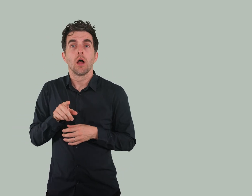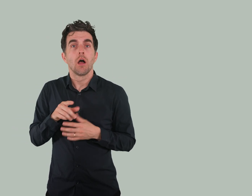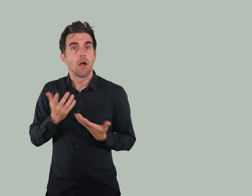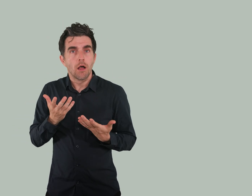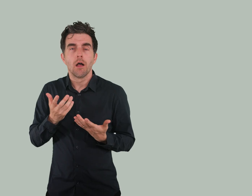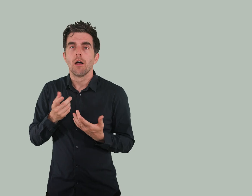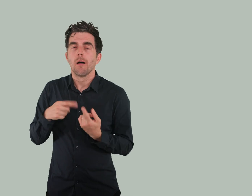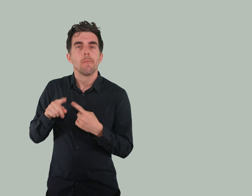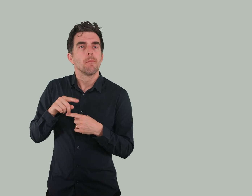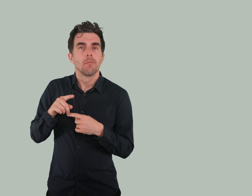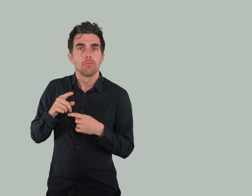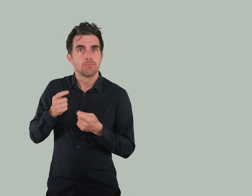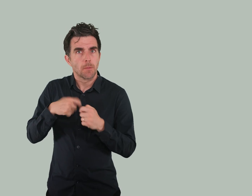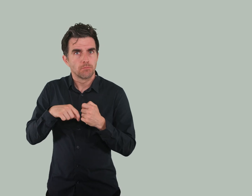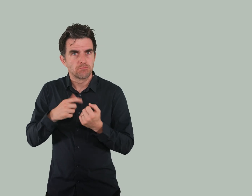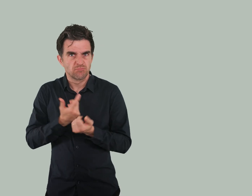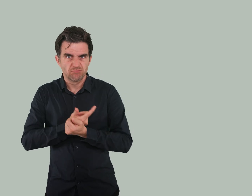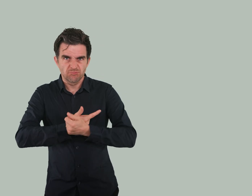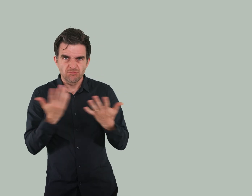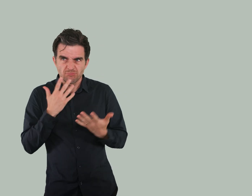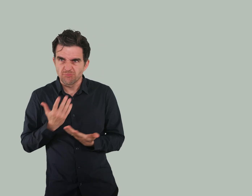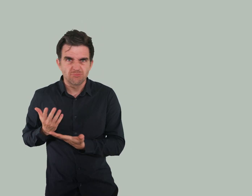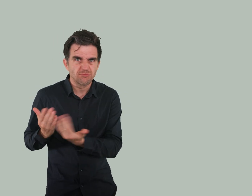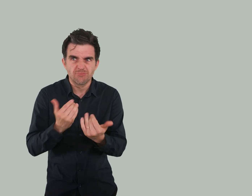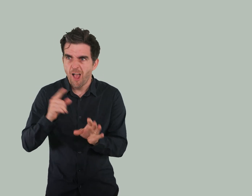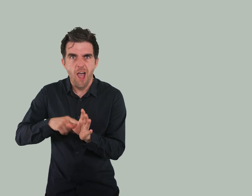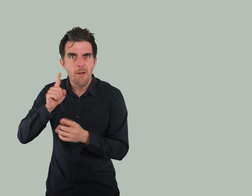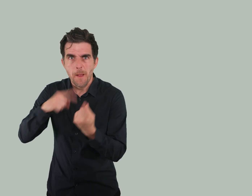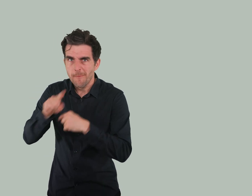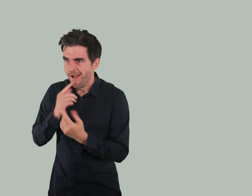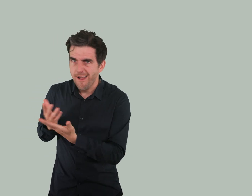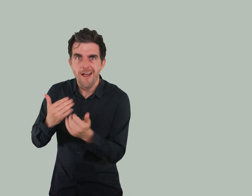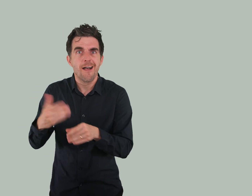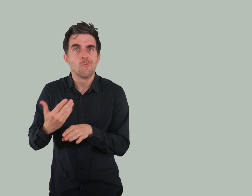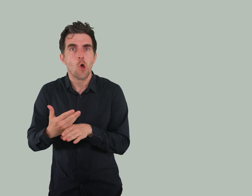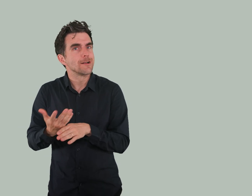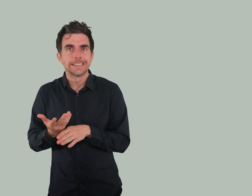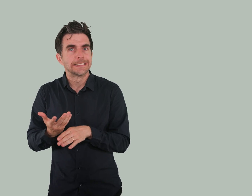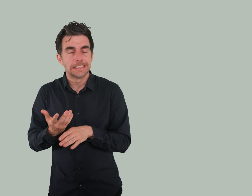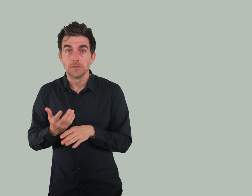but these roles have not become a large-scale route in for young people.